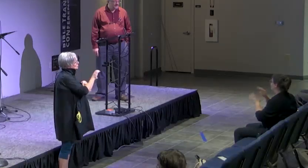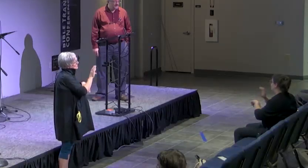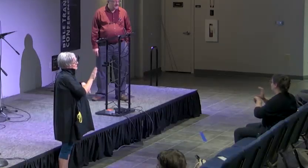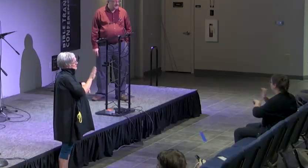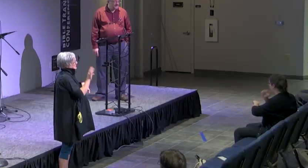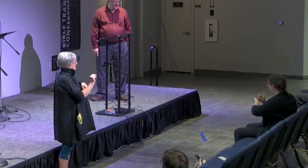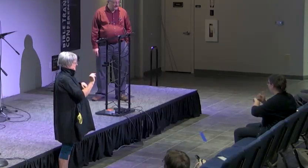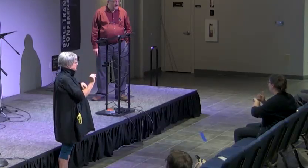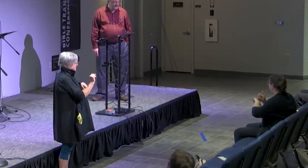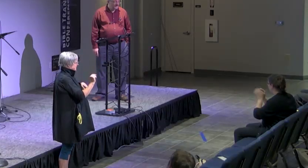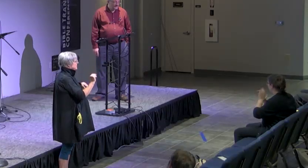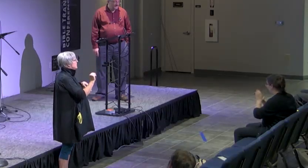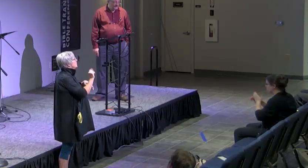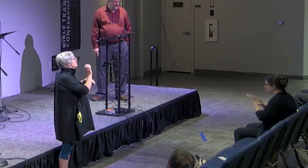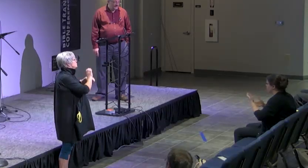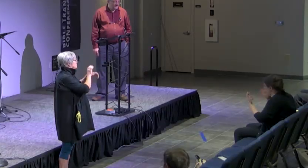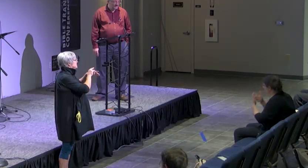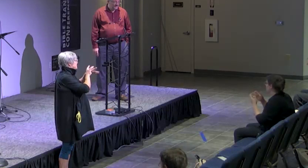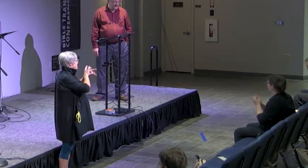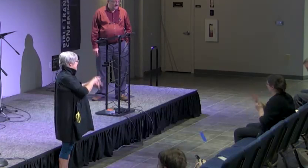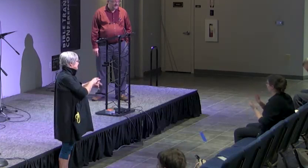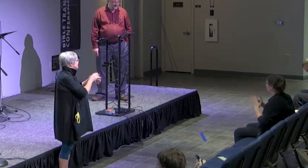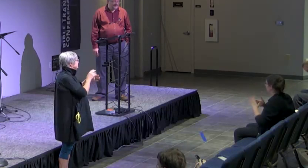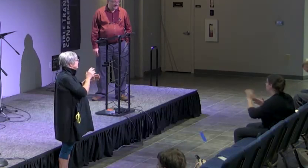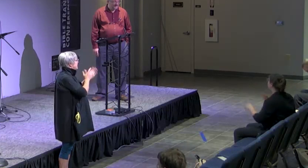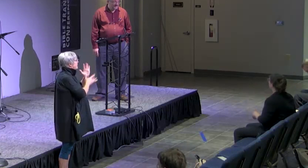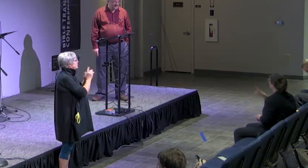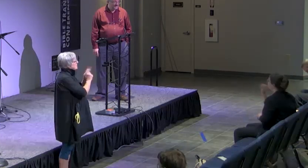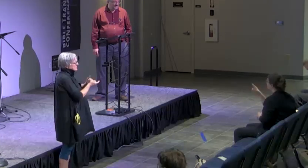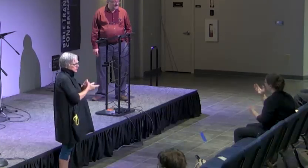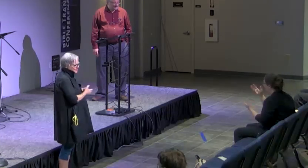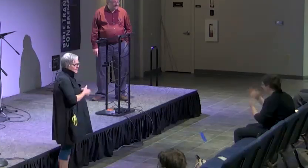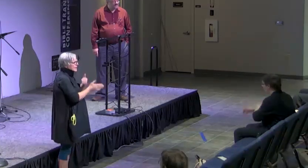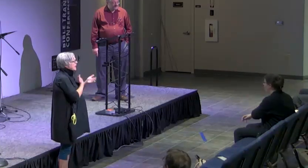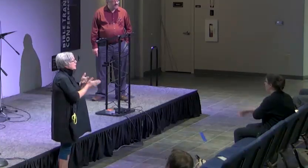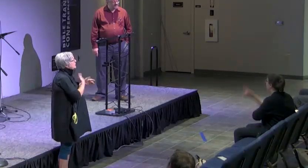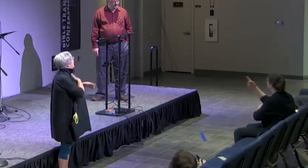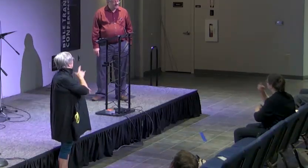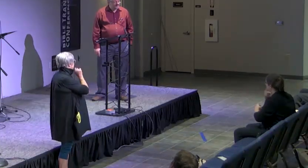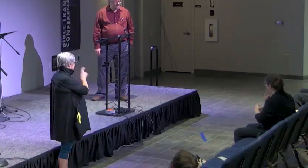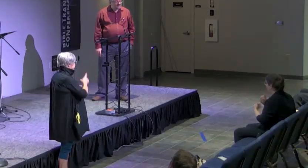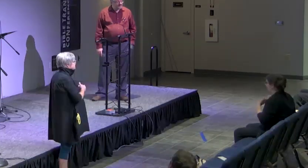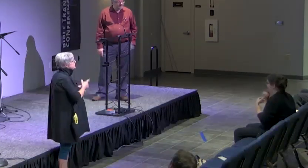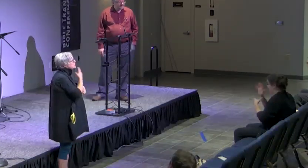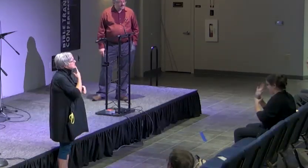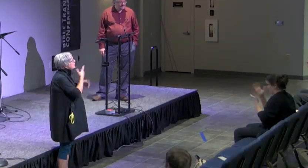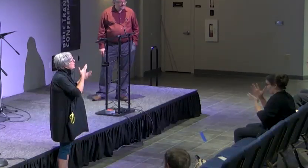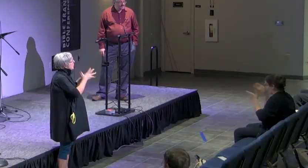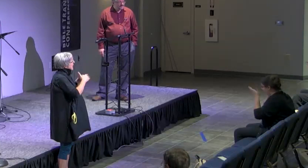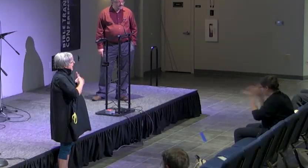Engage the community. One my question is this. You see that there's some video already there that's going to be access.